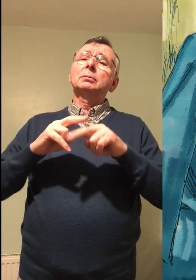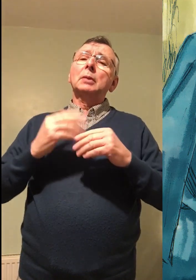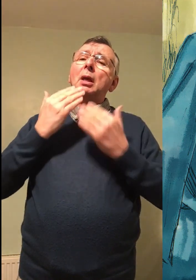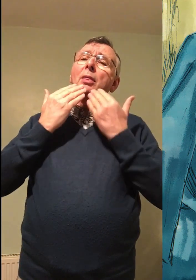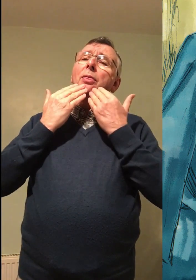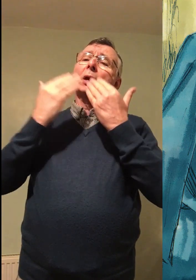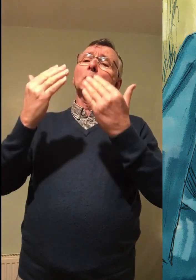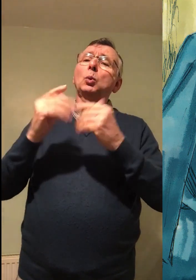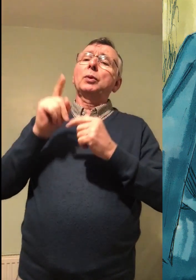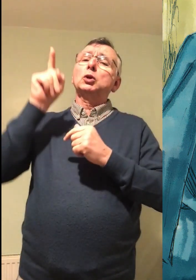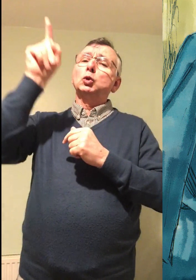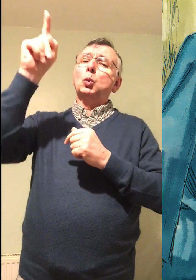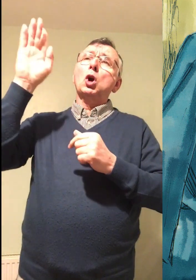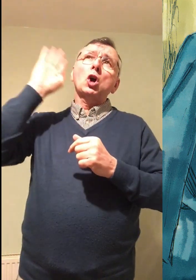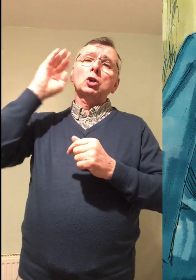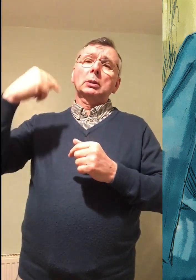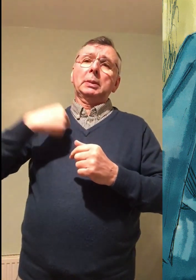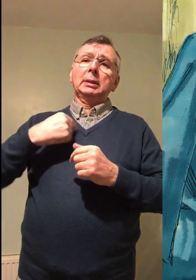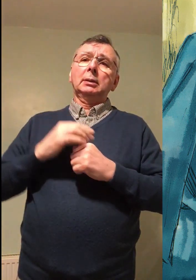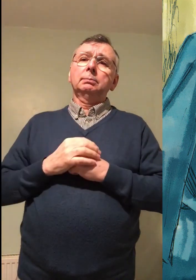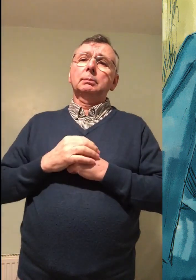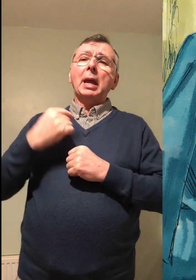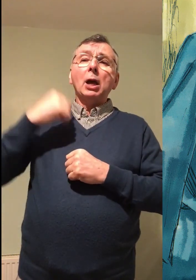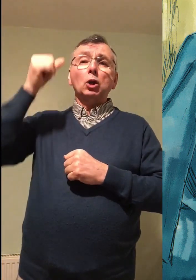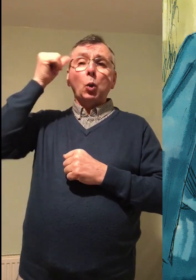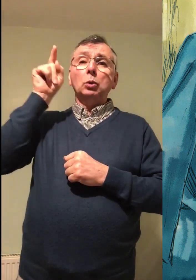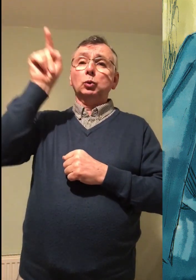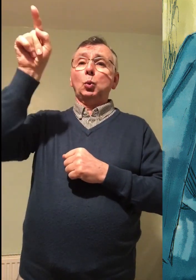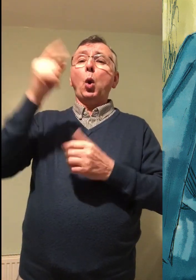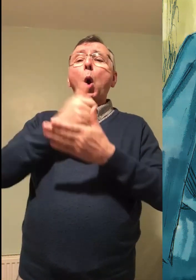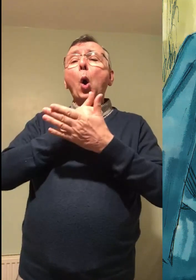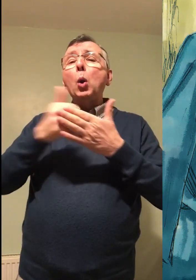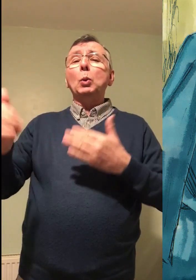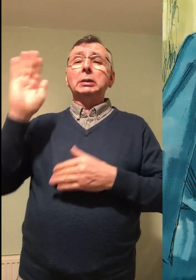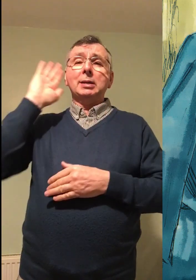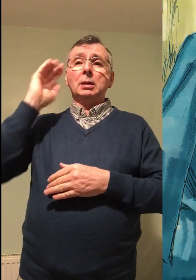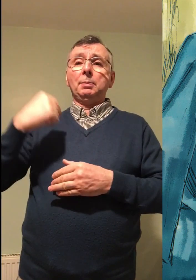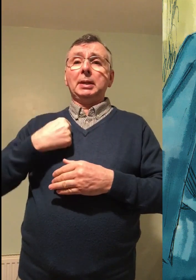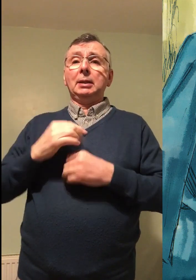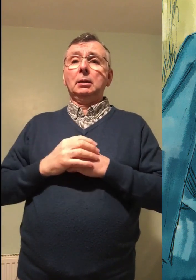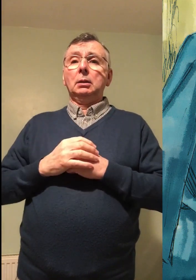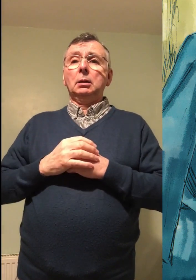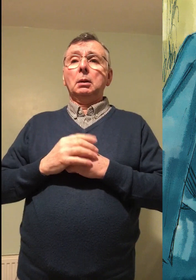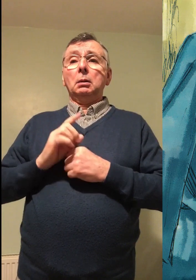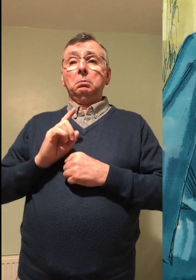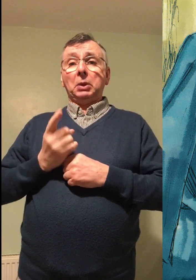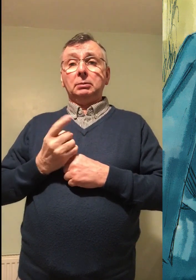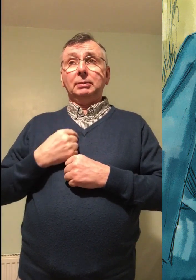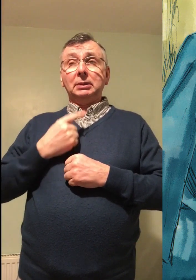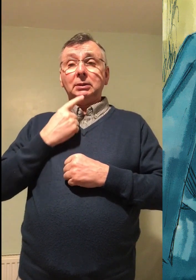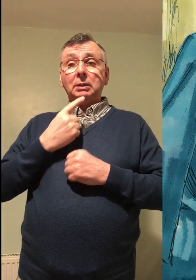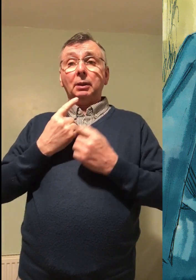up and said, “Father, I thank you that you have heard me. I knew that you always hear